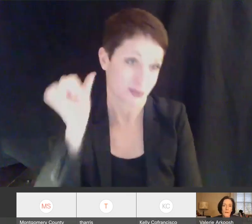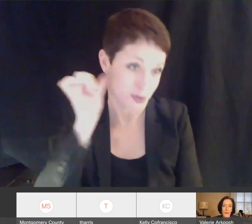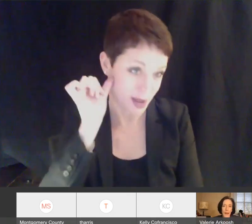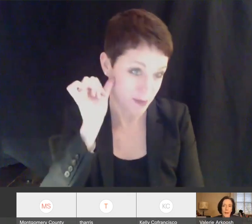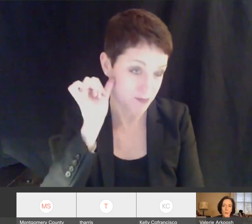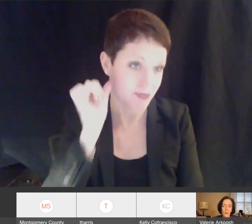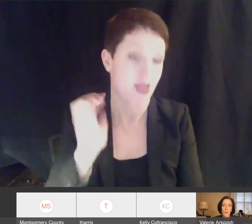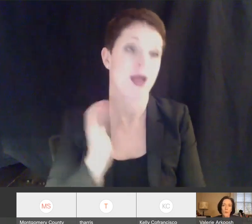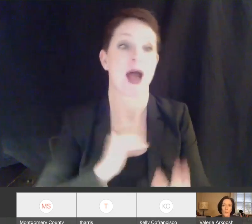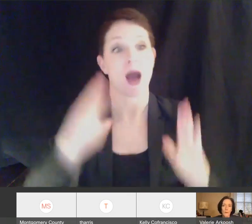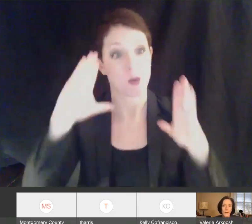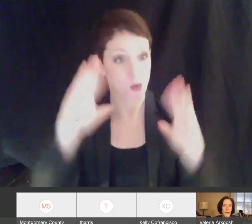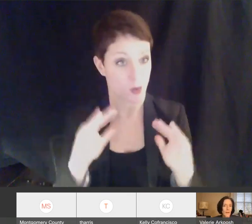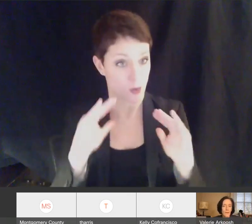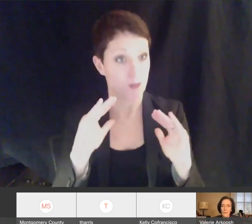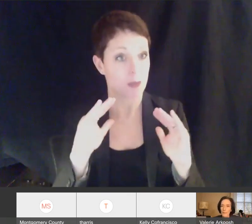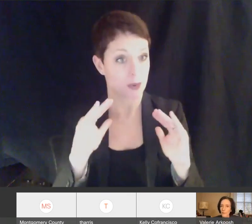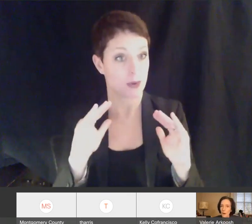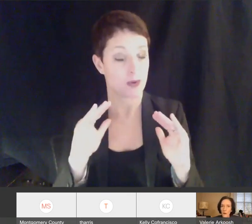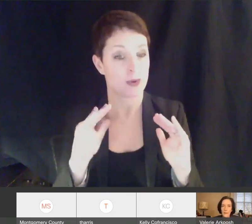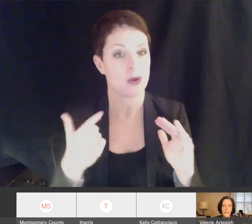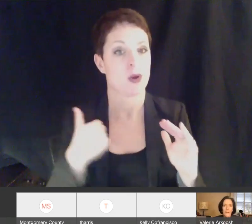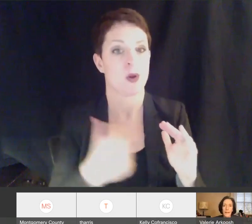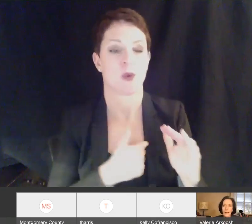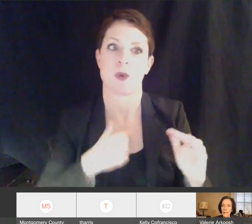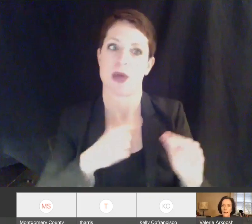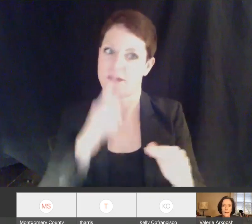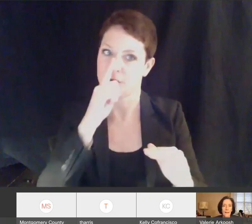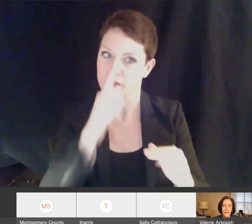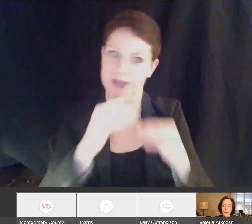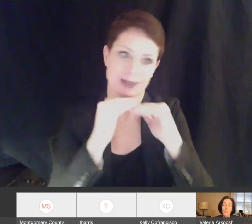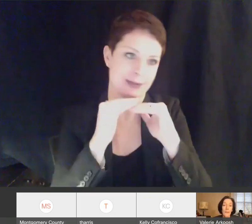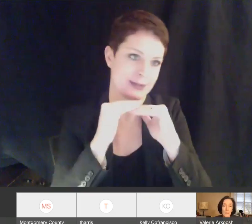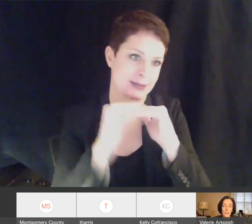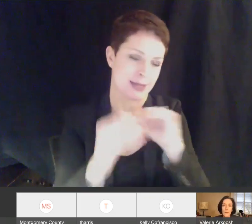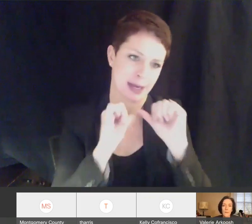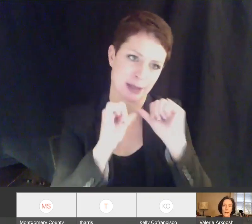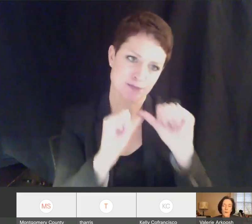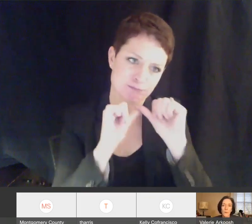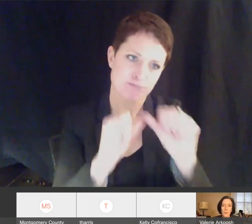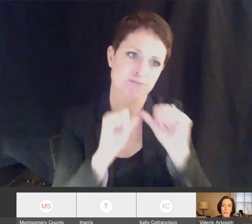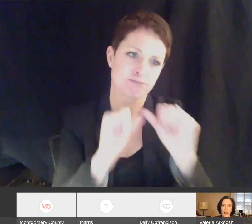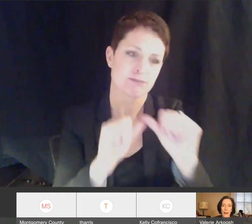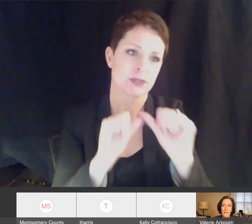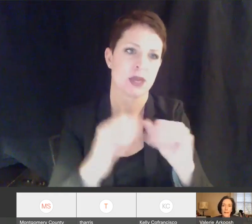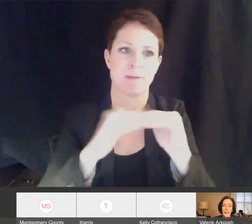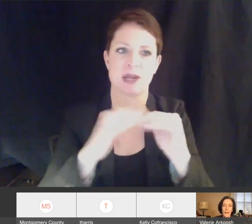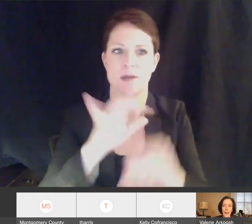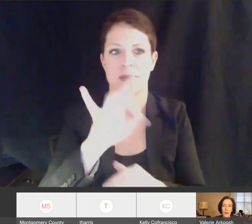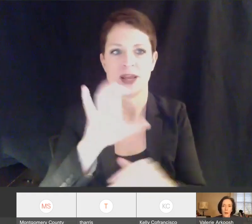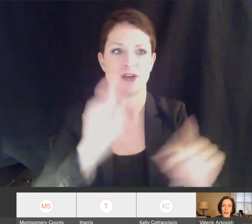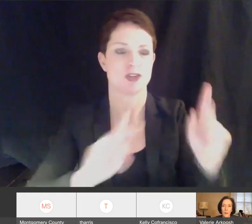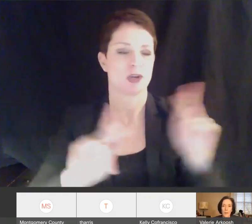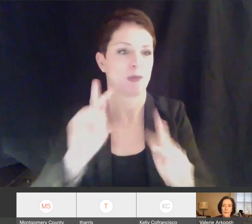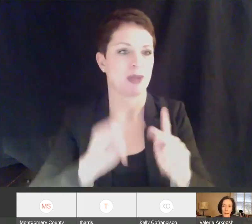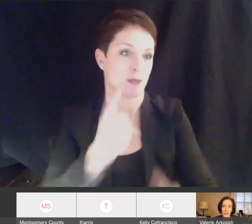that we will have a very steady, you know, minimum of 800 people vaccinated at our County site,